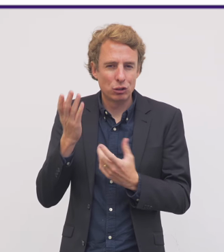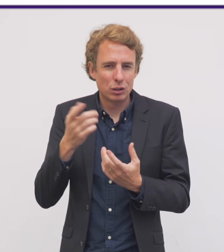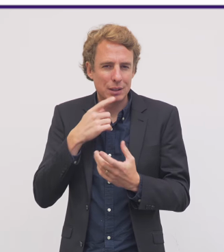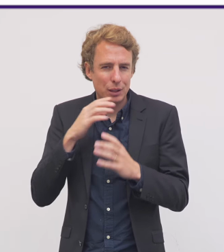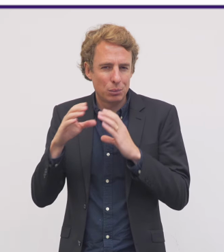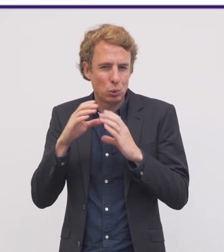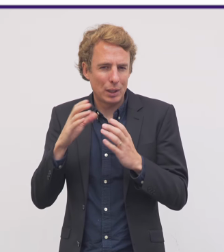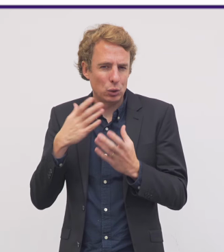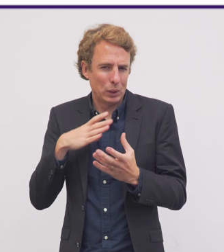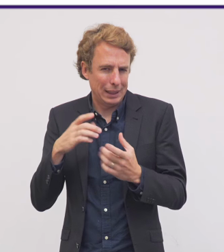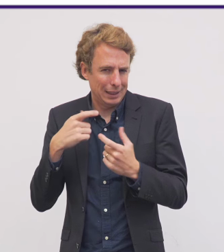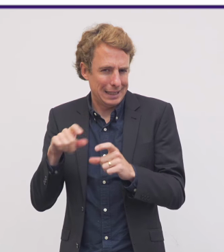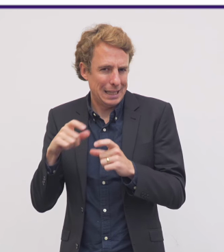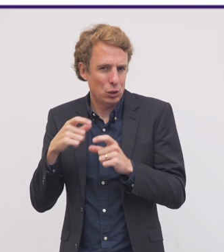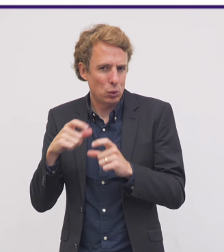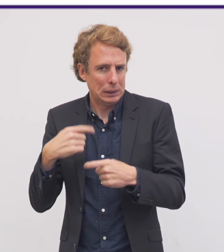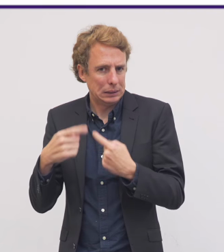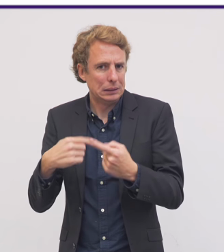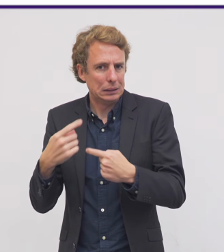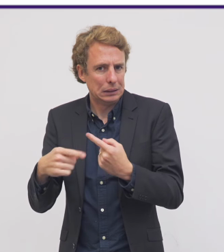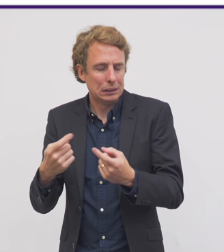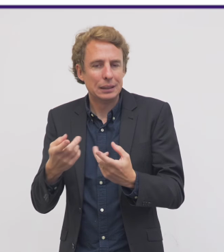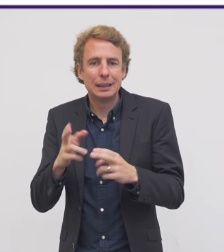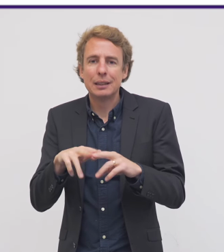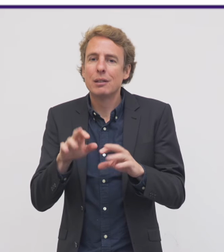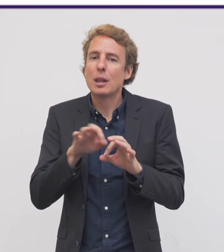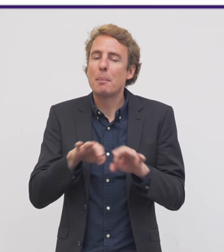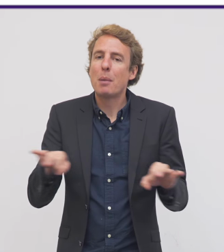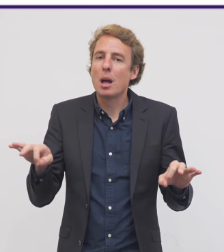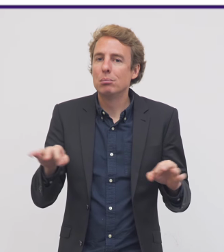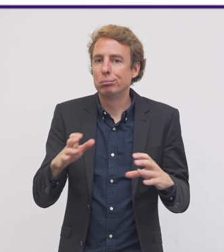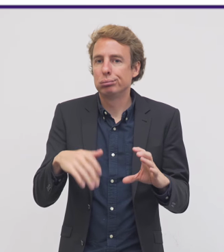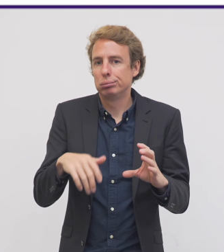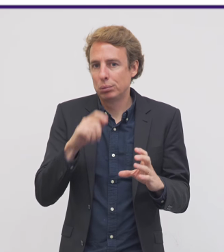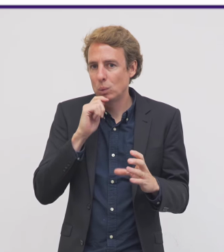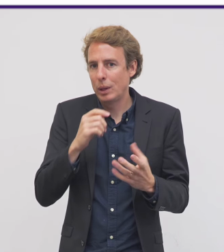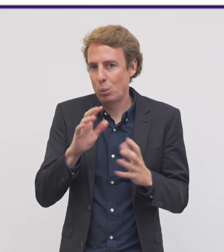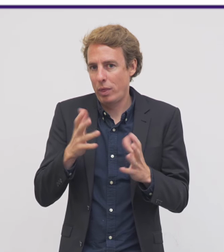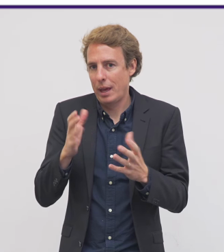Otherwise, you'll notice it in your pipeline eventually. The best-performing teams,